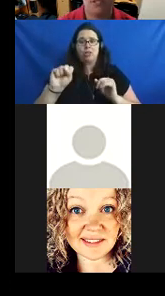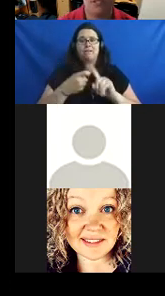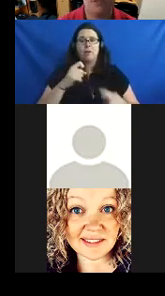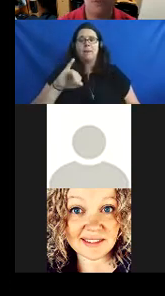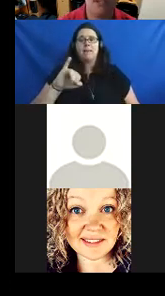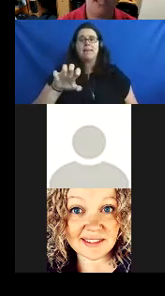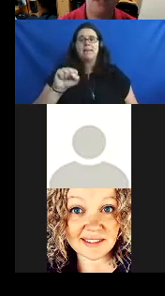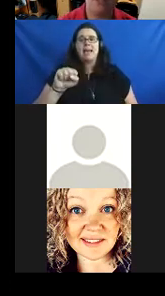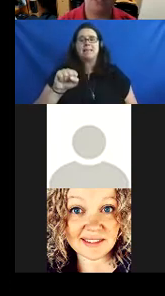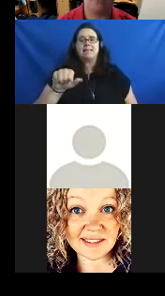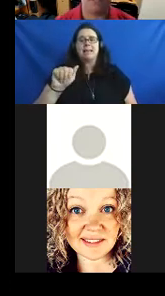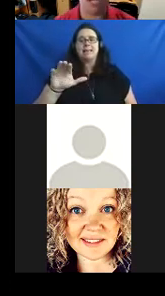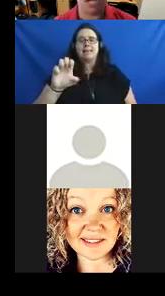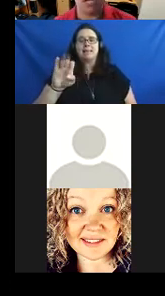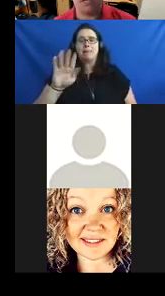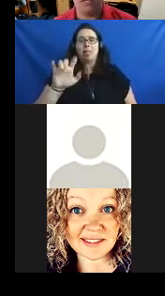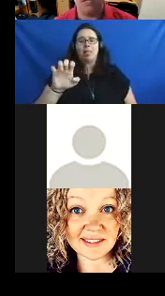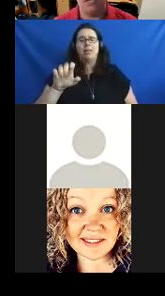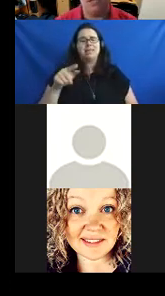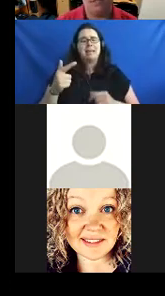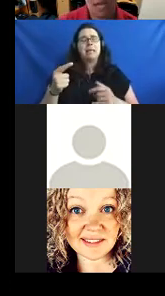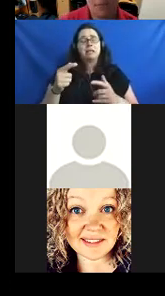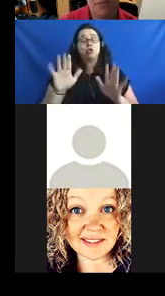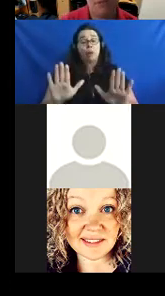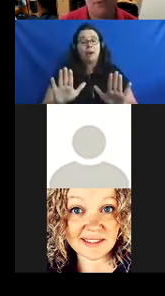IT GOES A LITTLE BIT BEYOND TYPING.